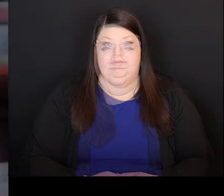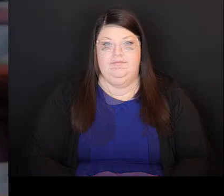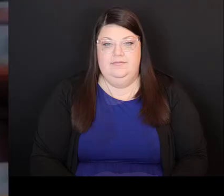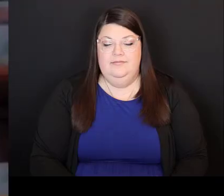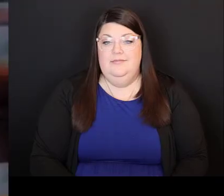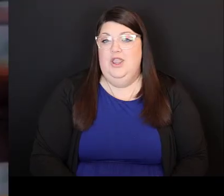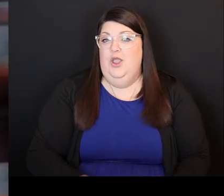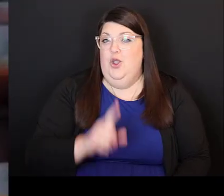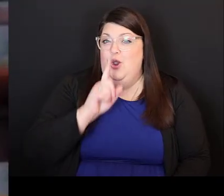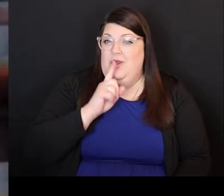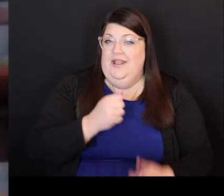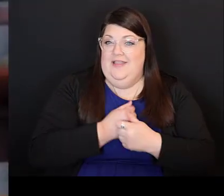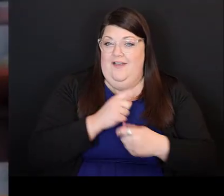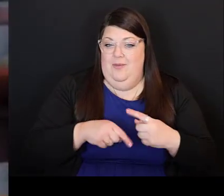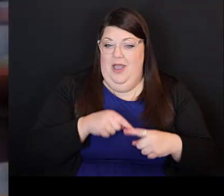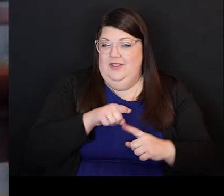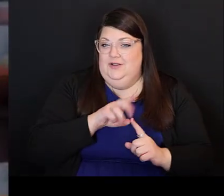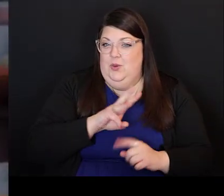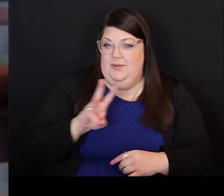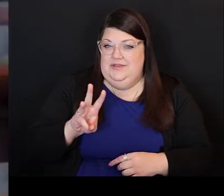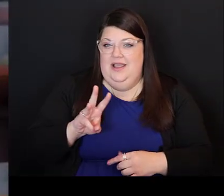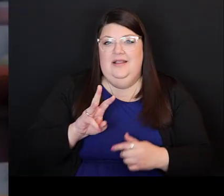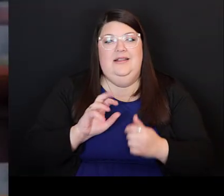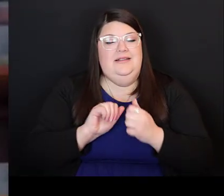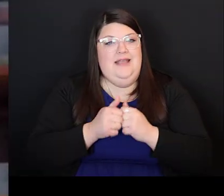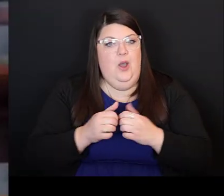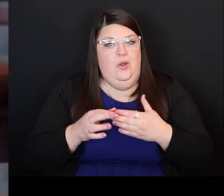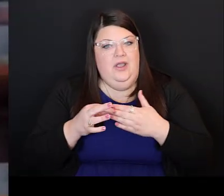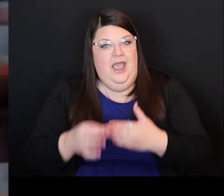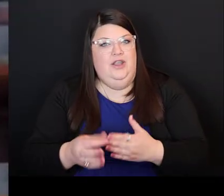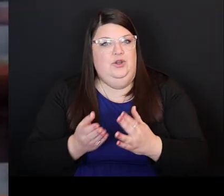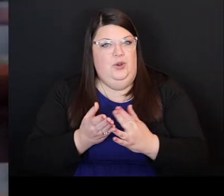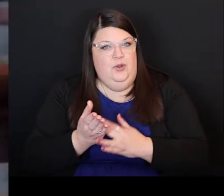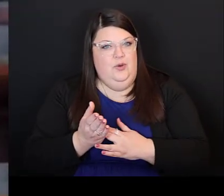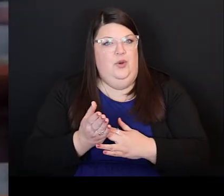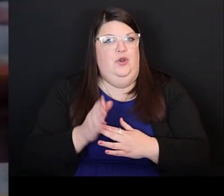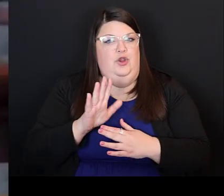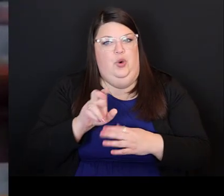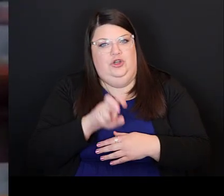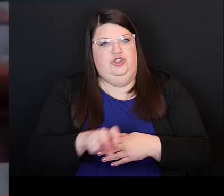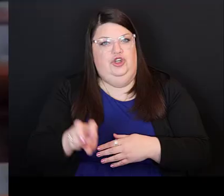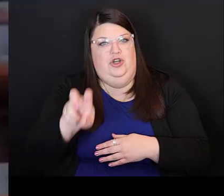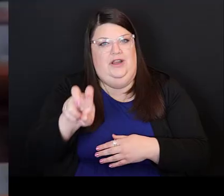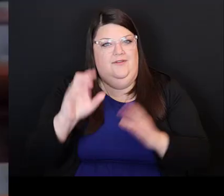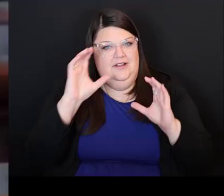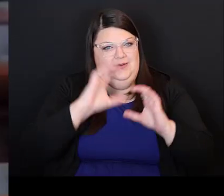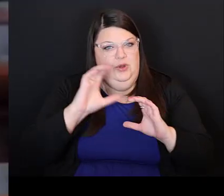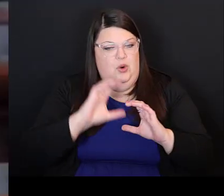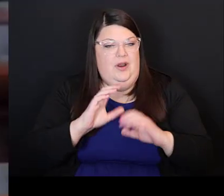What I really love about this website is how it will guide you through your entire journey of exploring smart home technology.